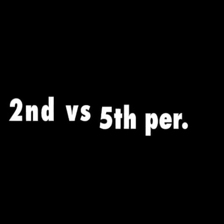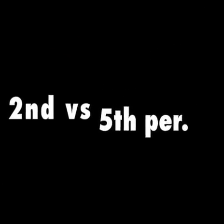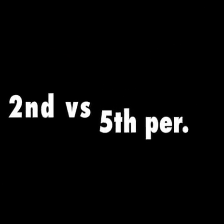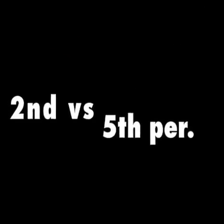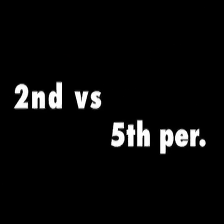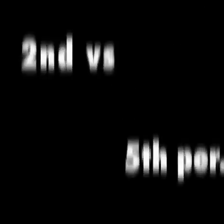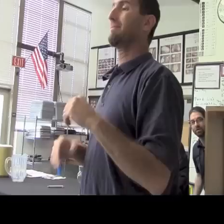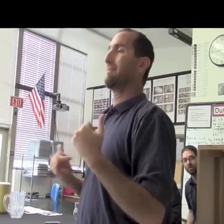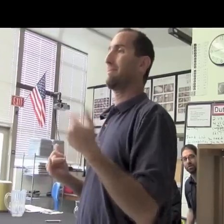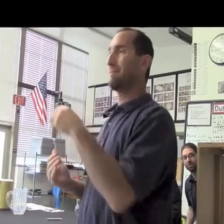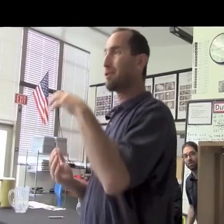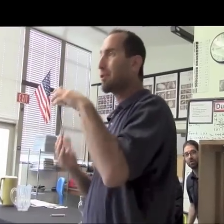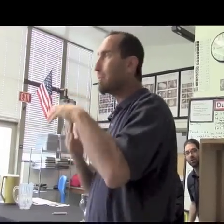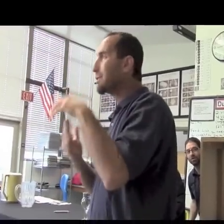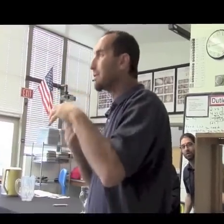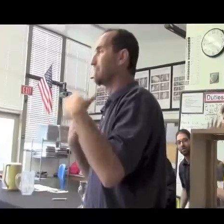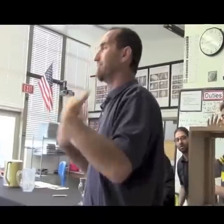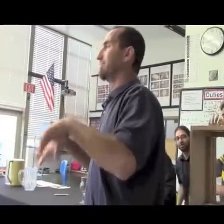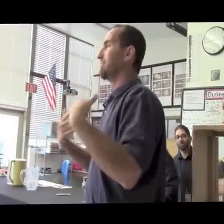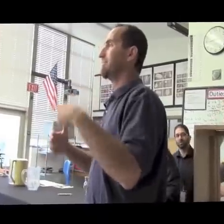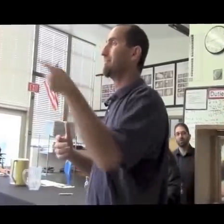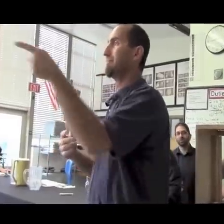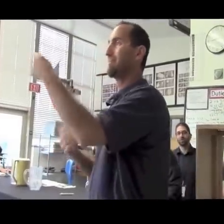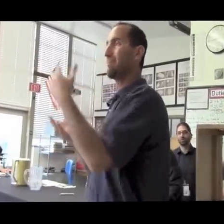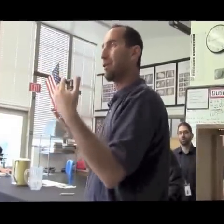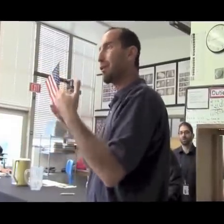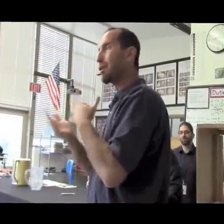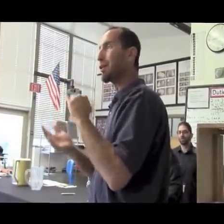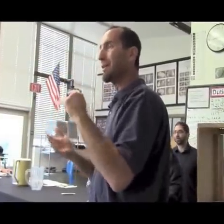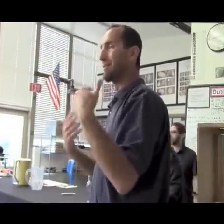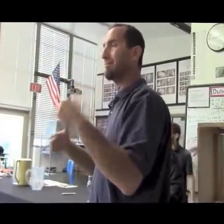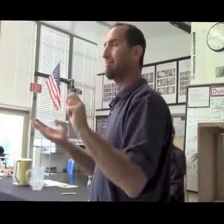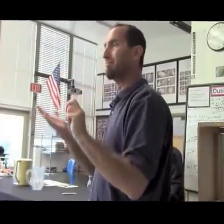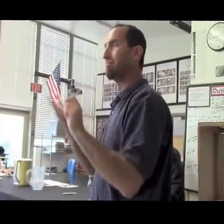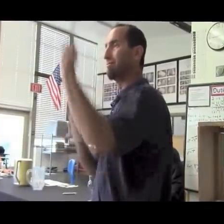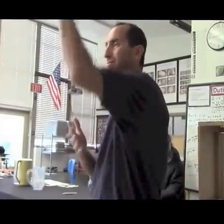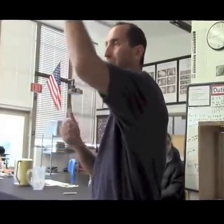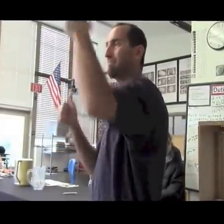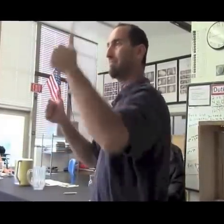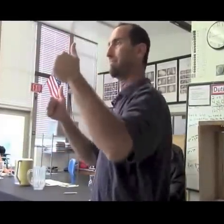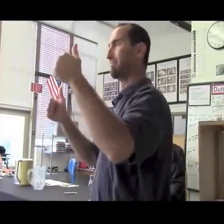Teacher Ian: This is the championship, wow you've earned it, moving up to the top!